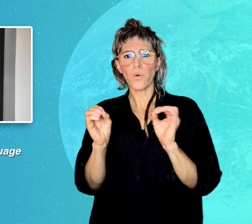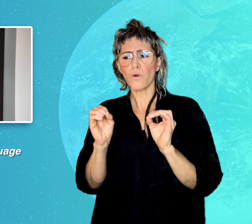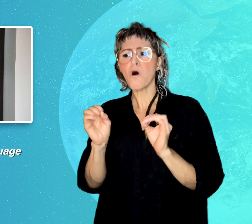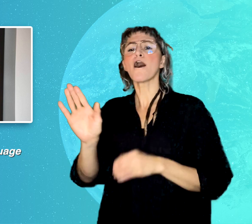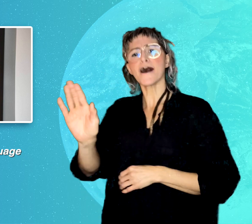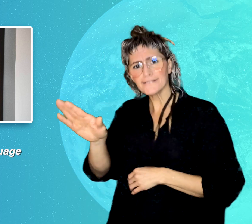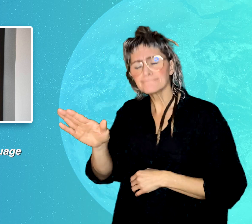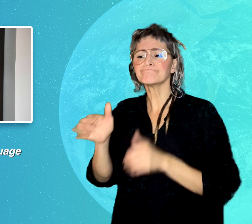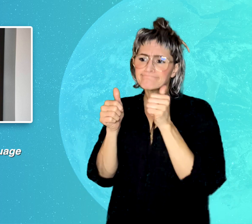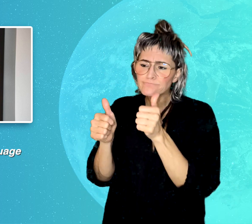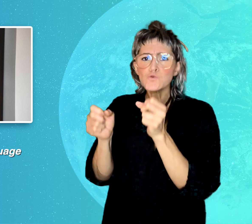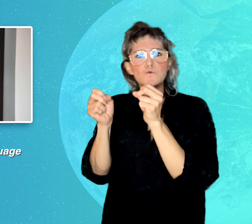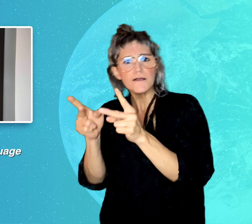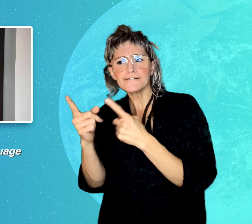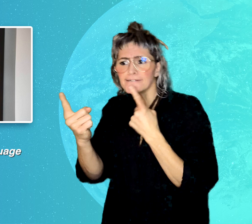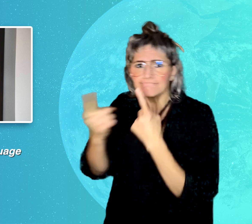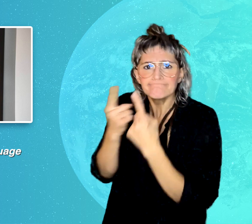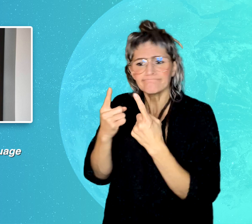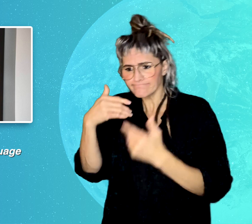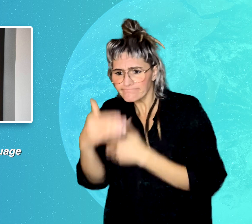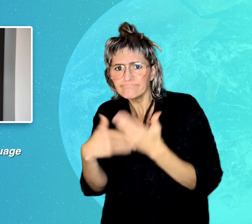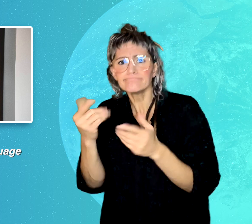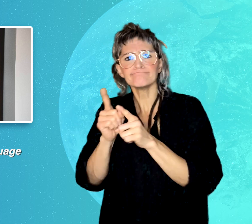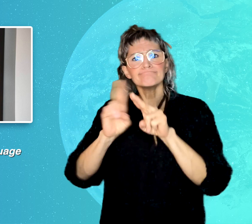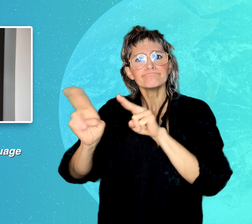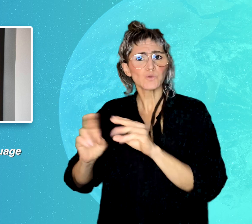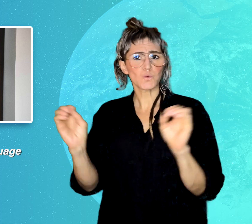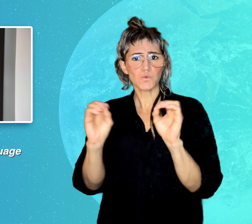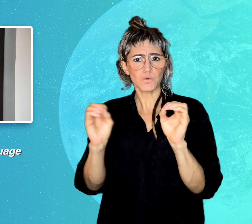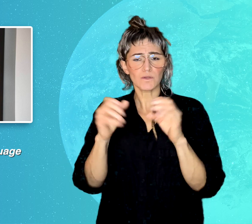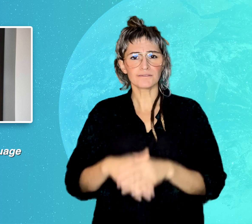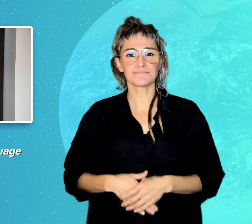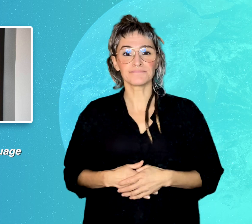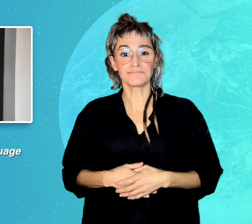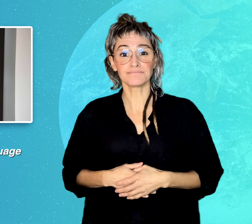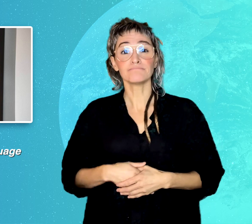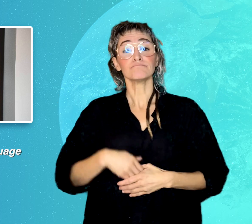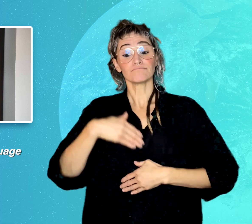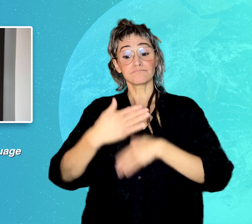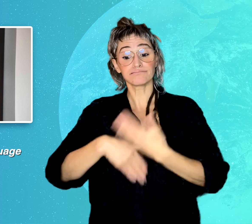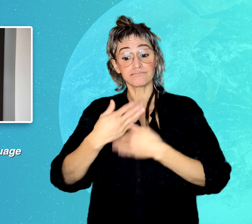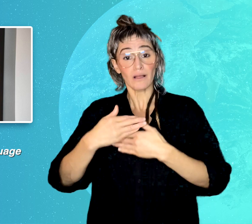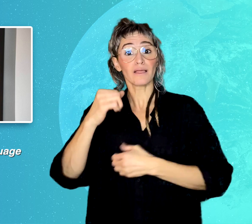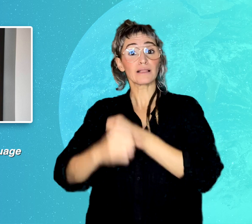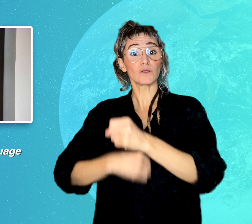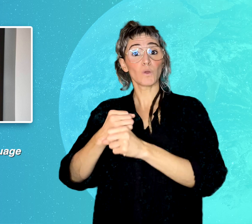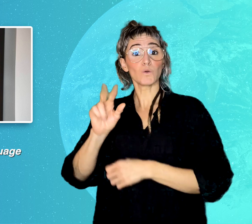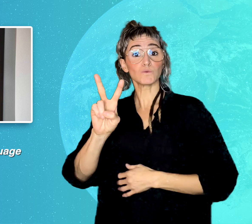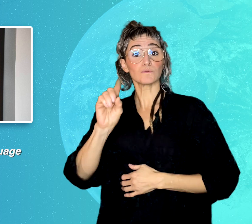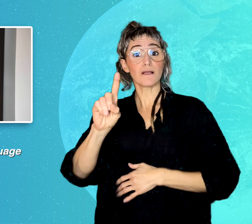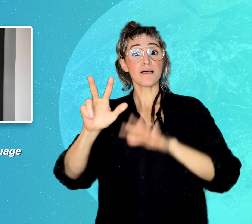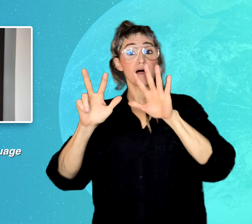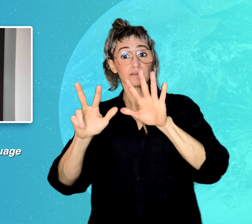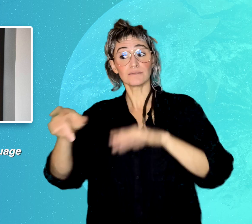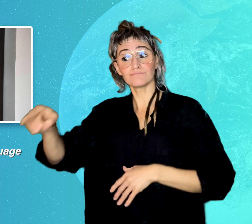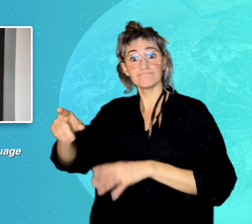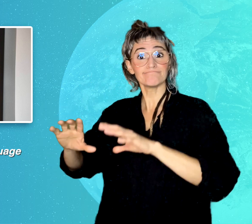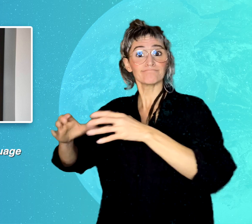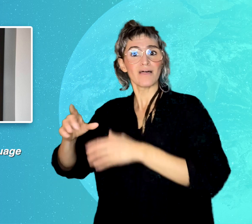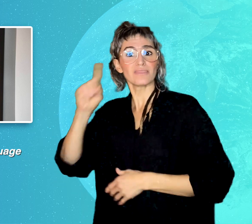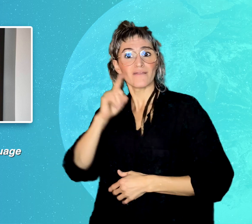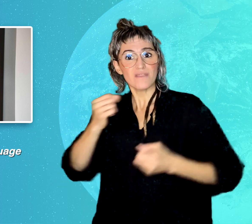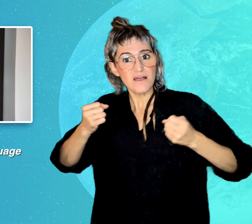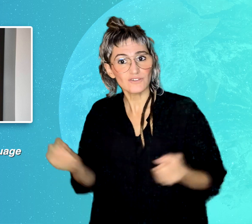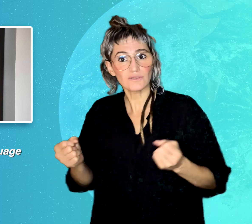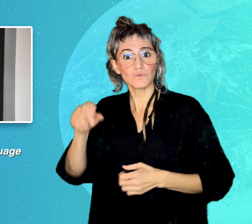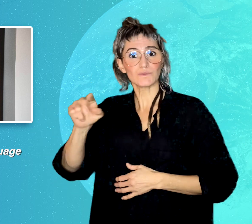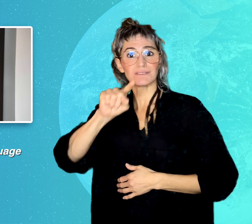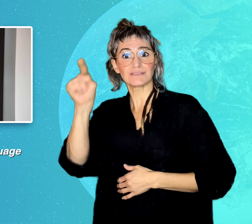Deaf Action NZ requested NZSL interpreters in Air NZ's videos,